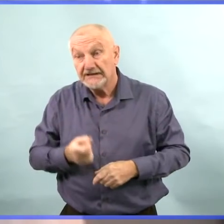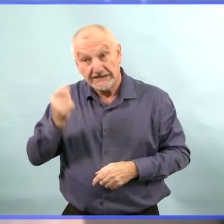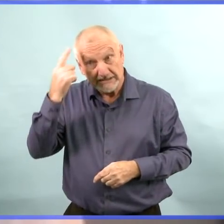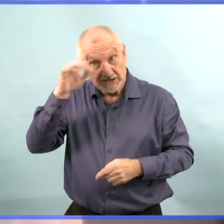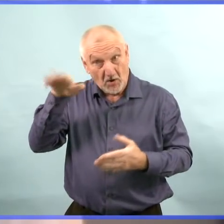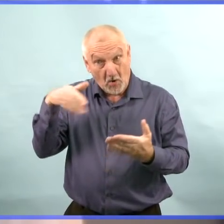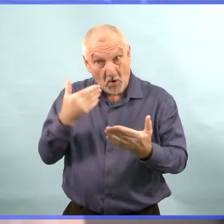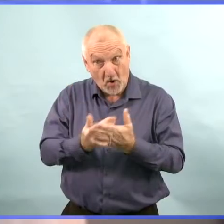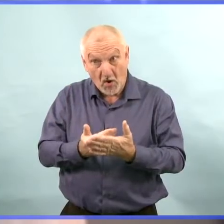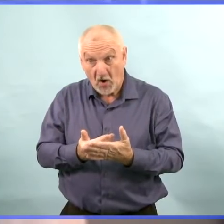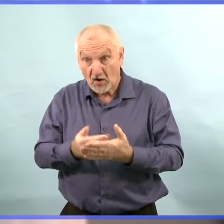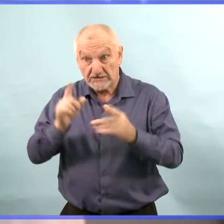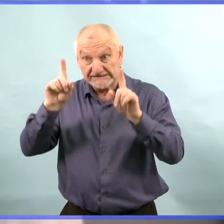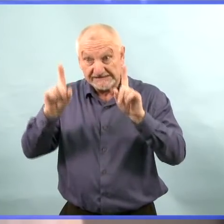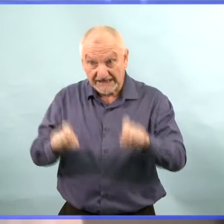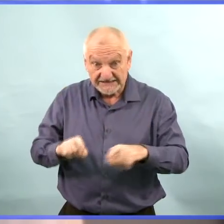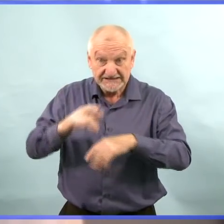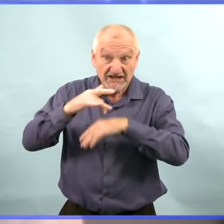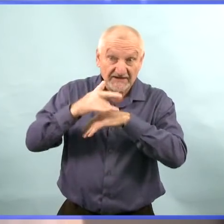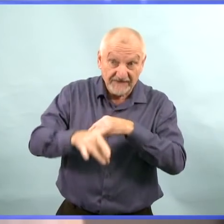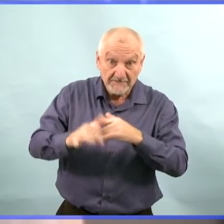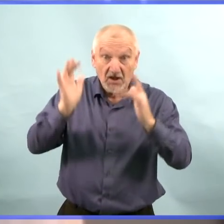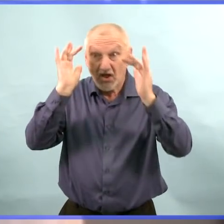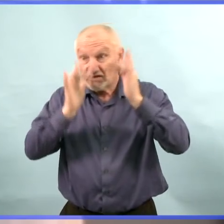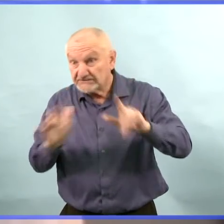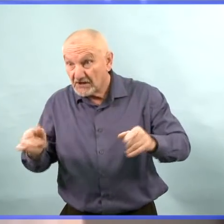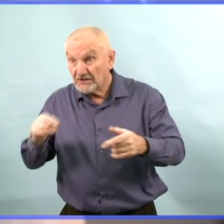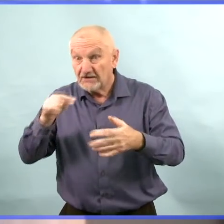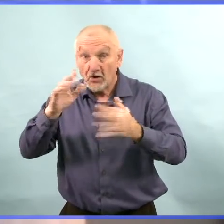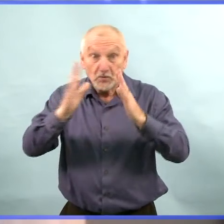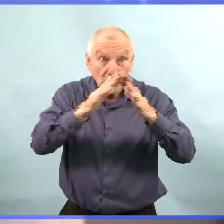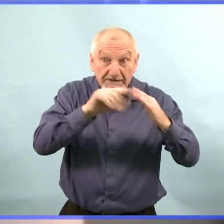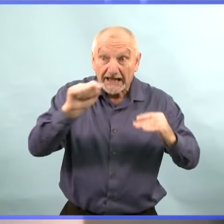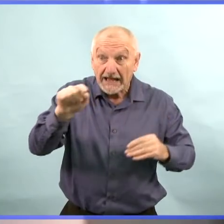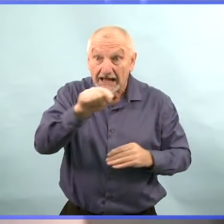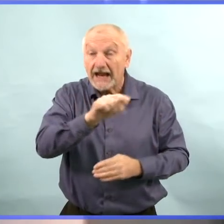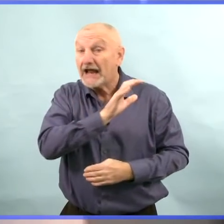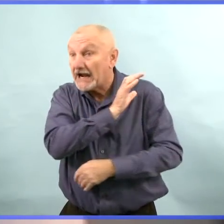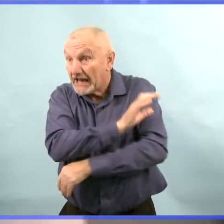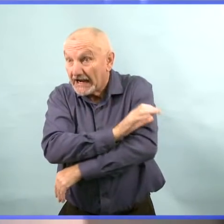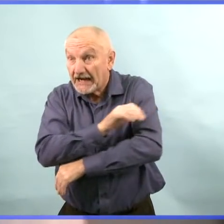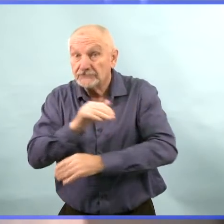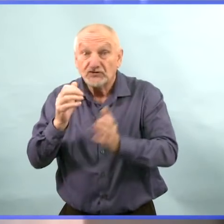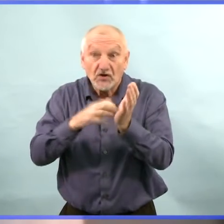clinic clinics hospitals in manitoba so all these services are confidential and they're free